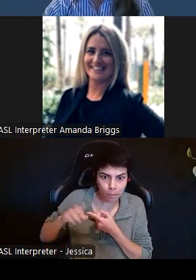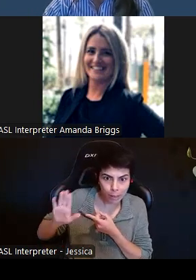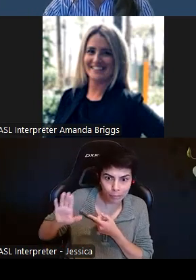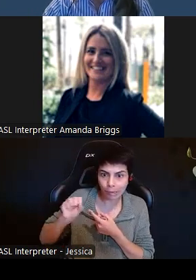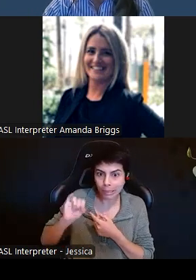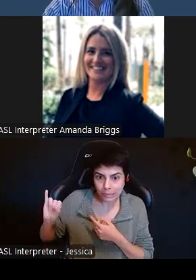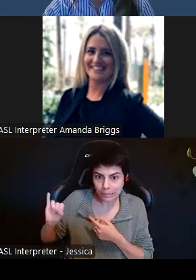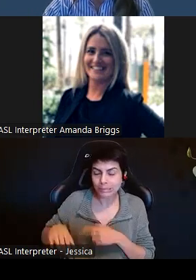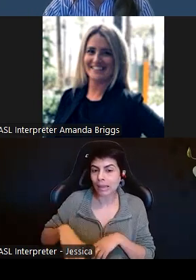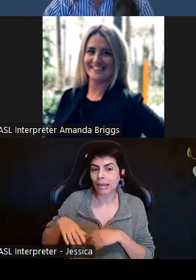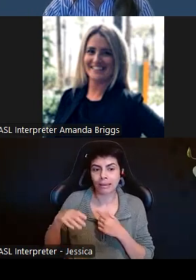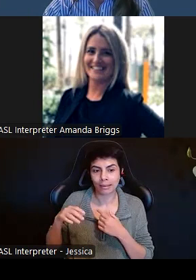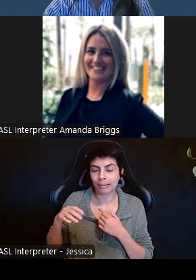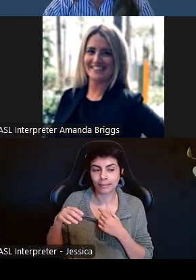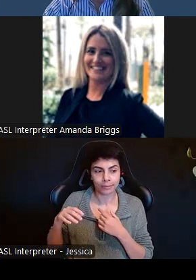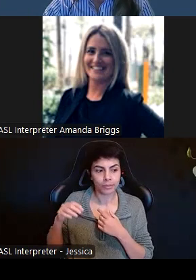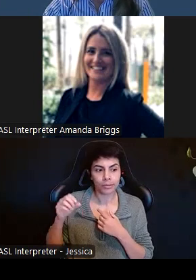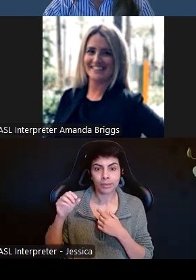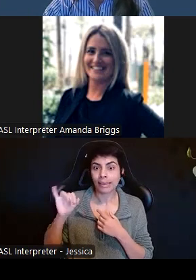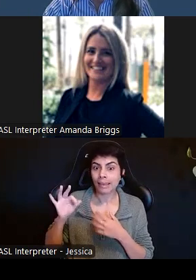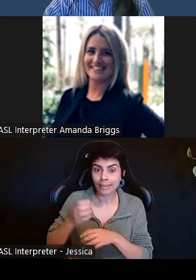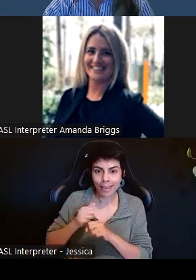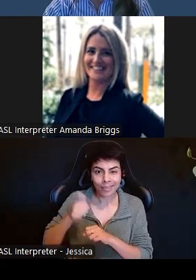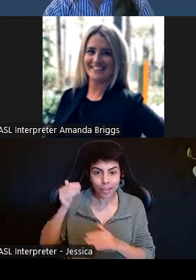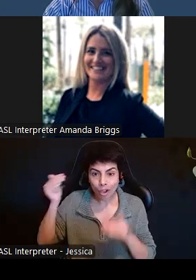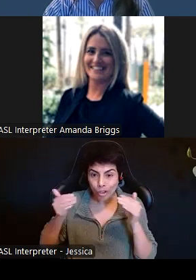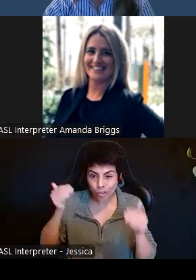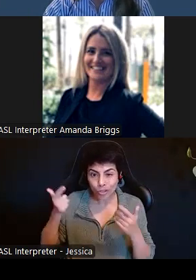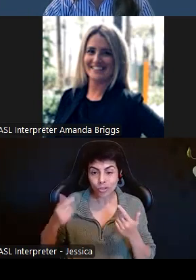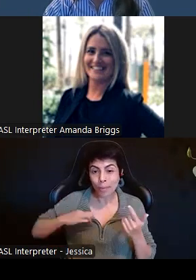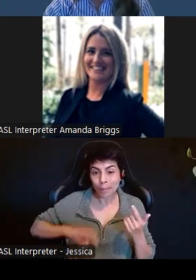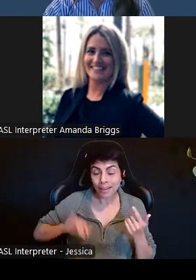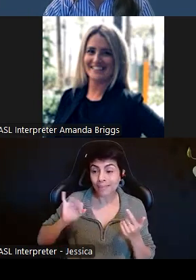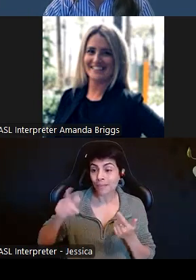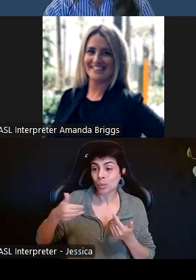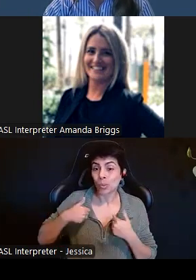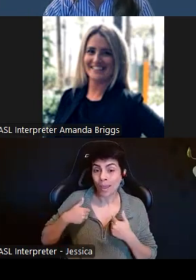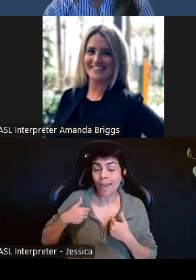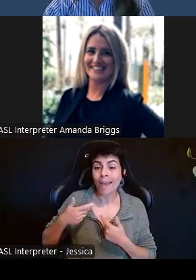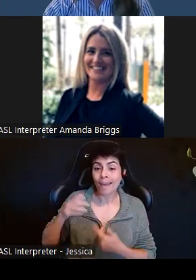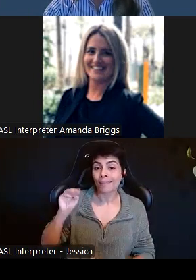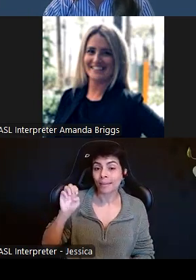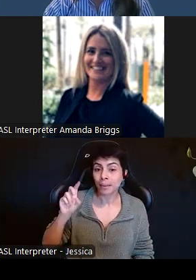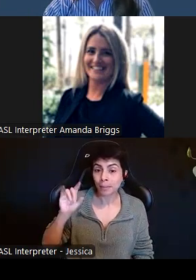receive disabled adult child benefits, if you have Medicare, or if you don't file taxes.